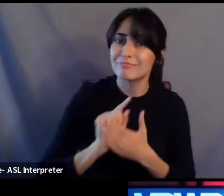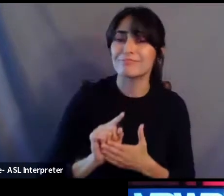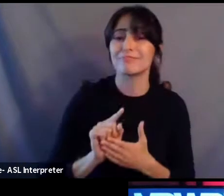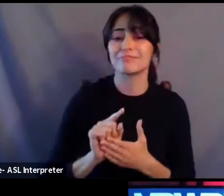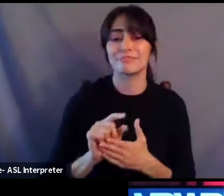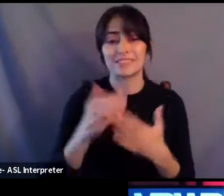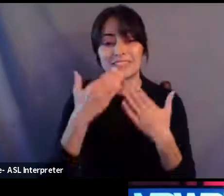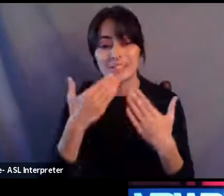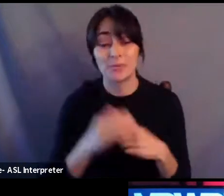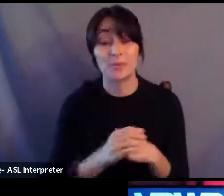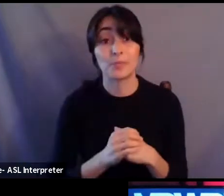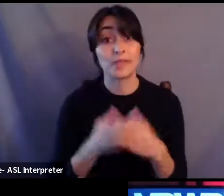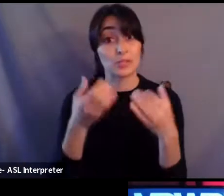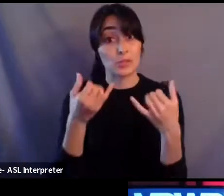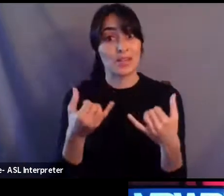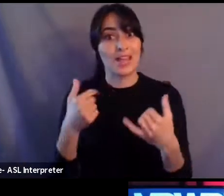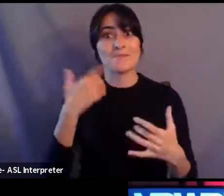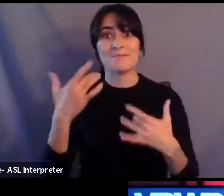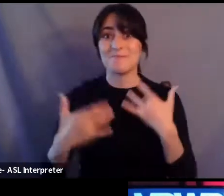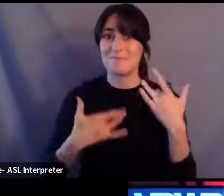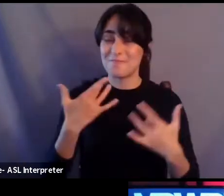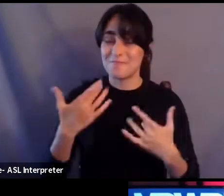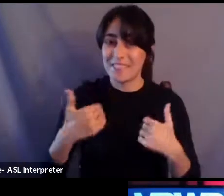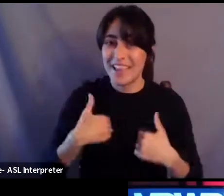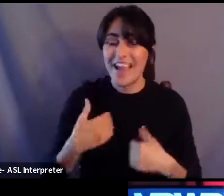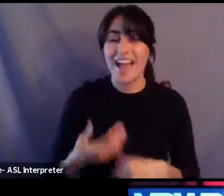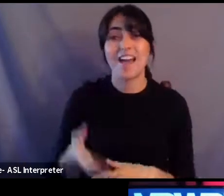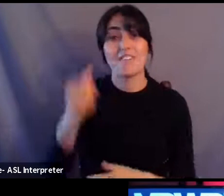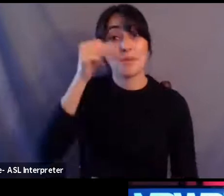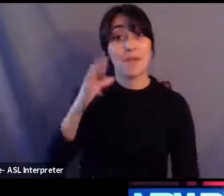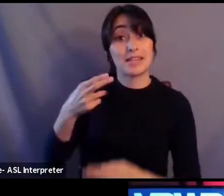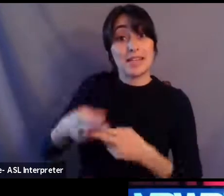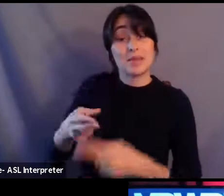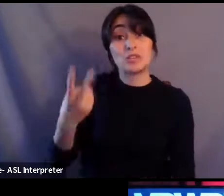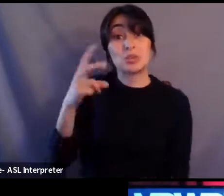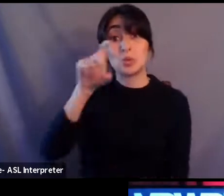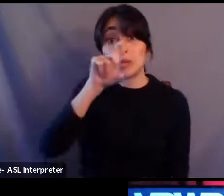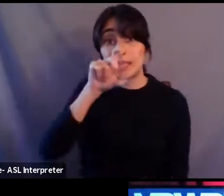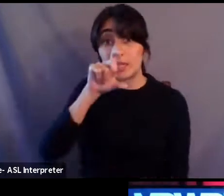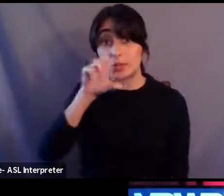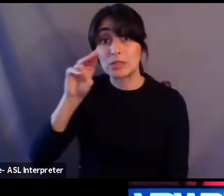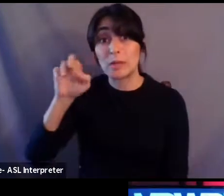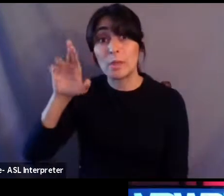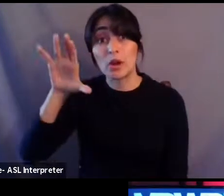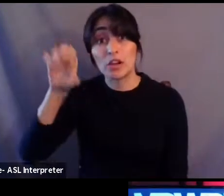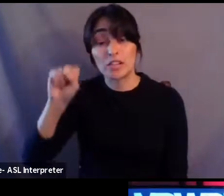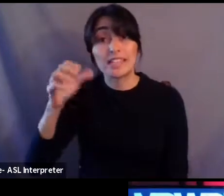Today I am excited to have with me Two Eagles Marcus, the Founder of MPWRDX and we will be